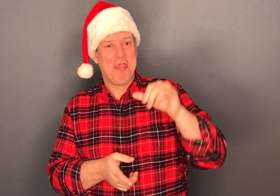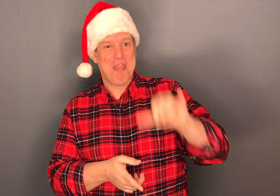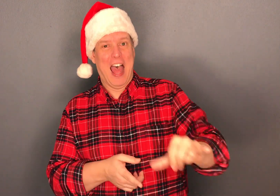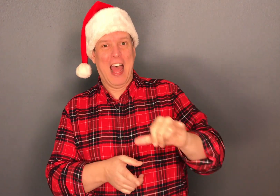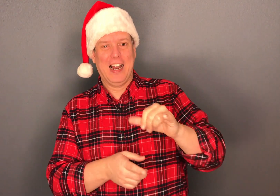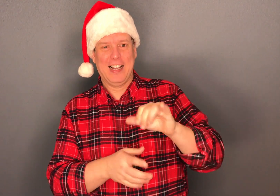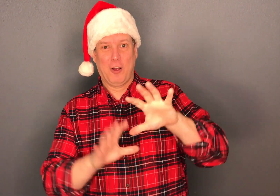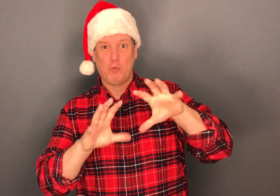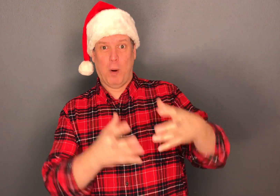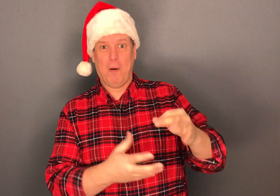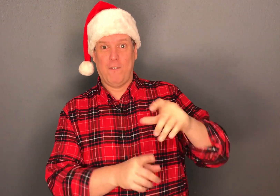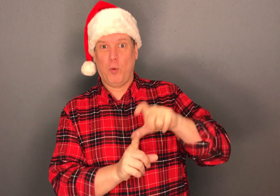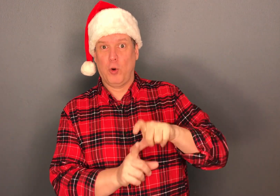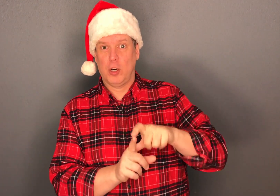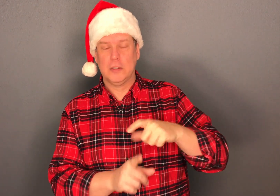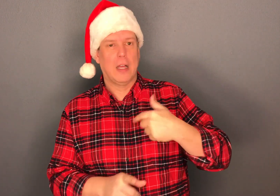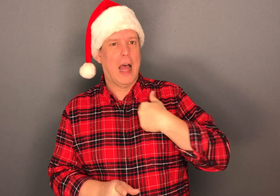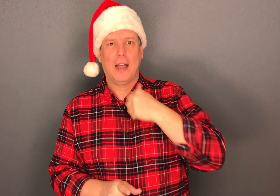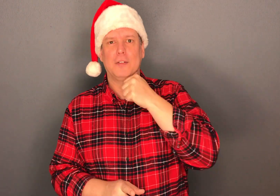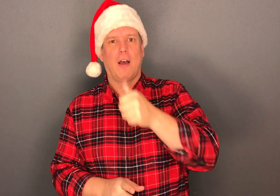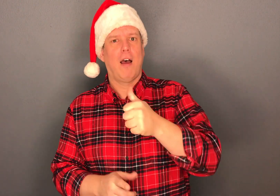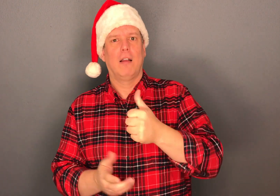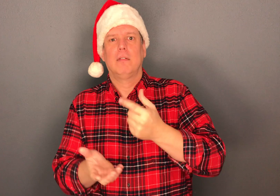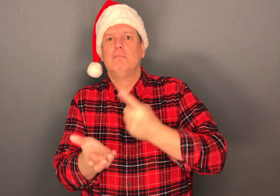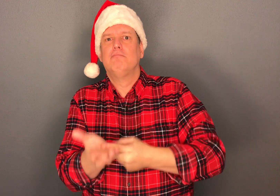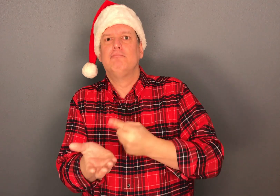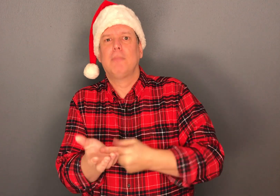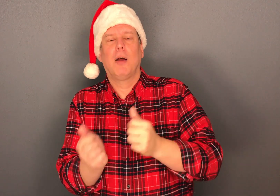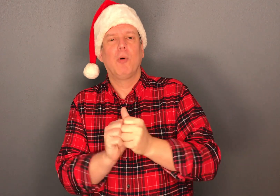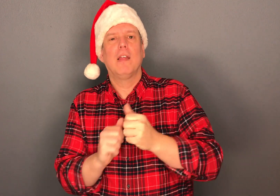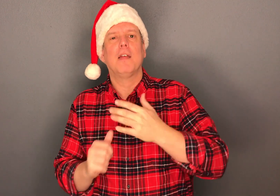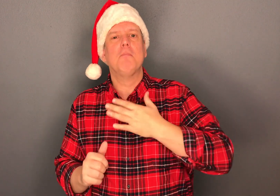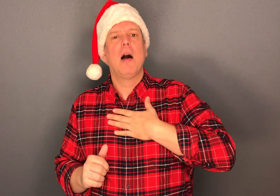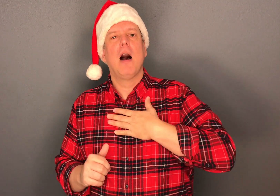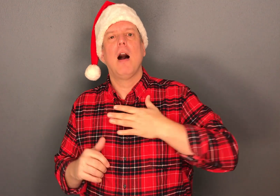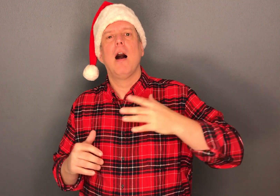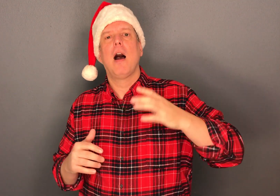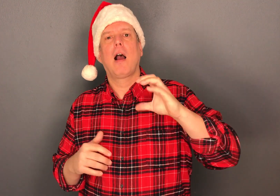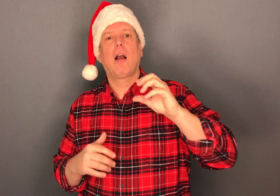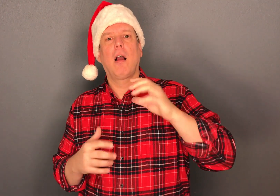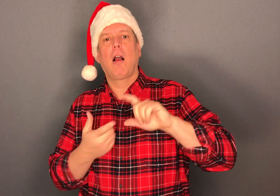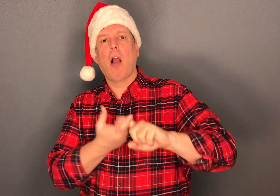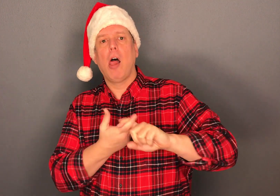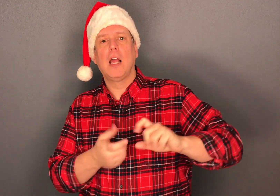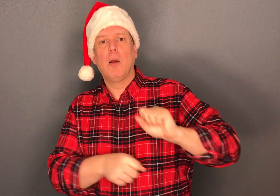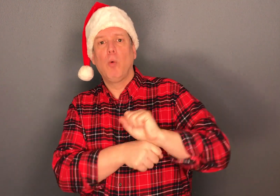honest with you this particular group of words or this word in particular I